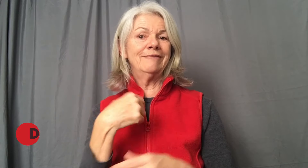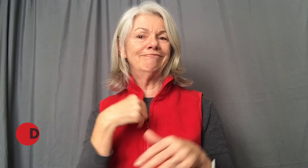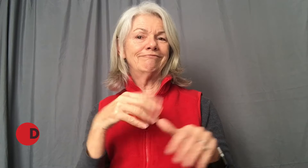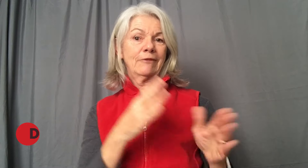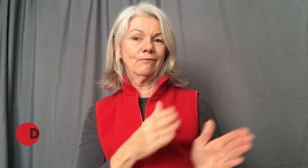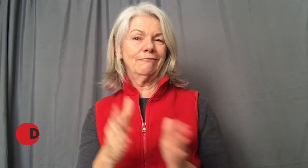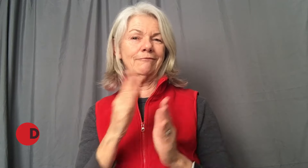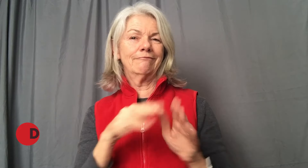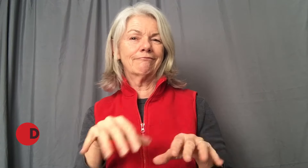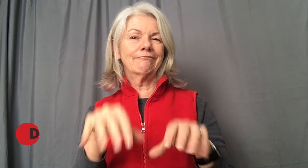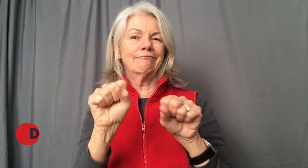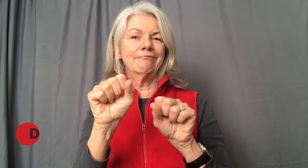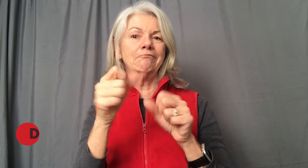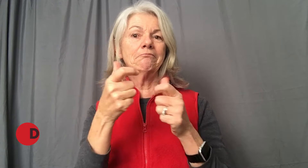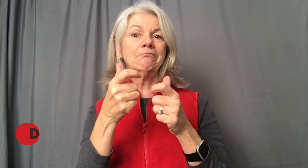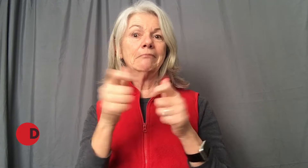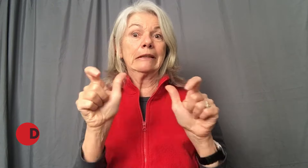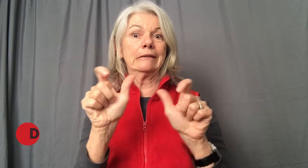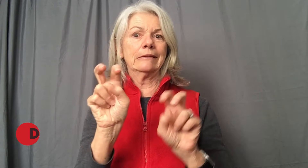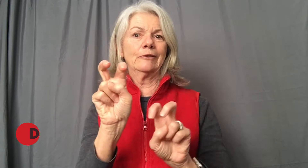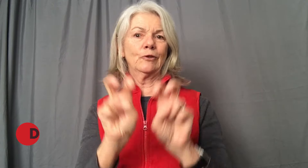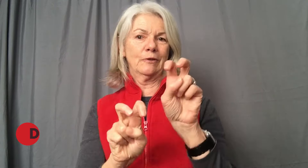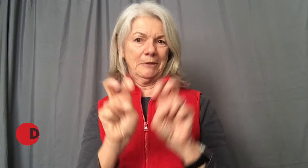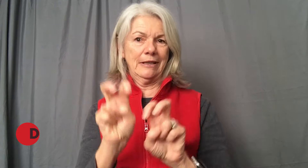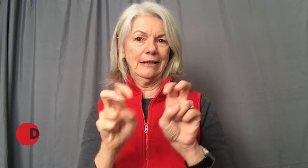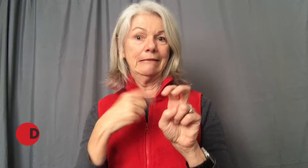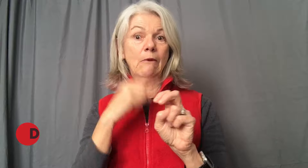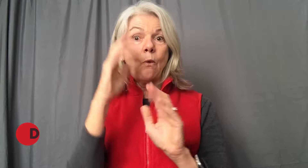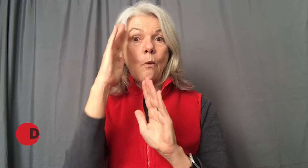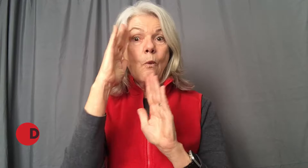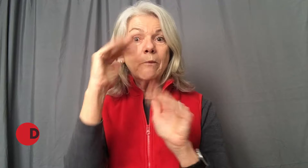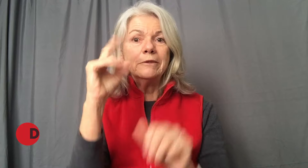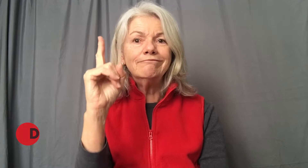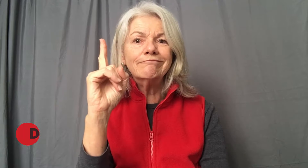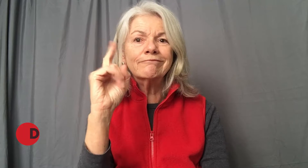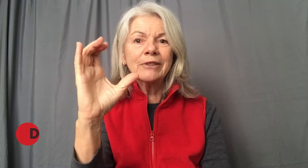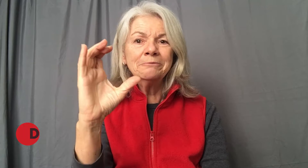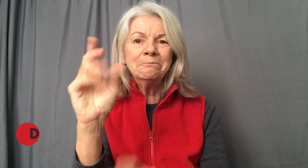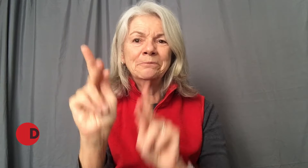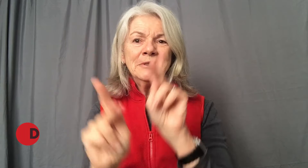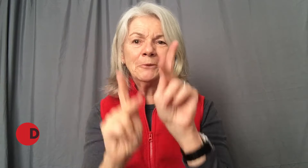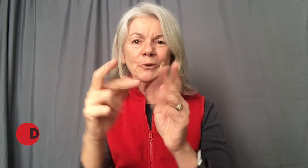I’m planning to host a big tournament and I hope 100 people